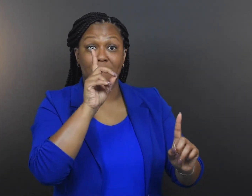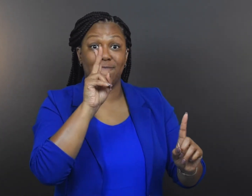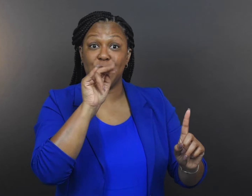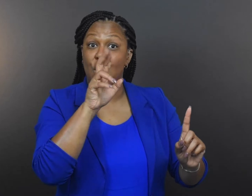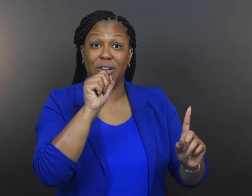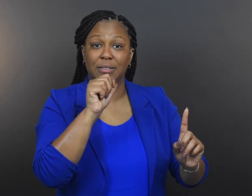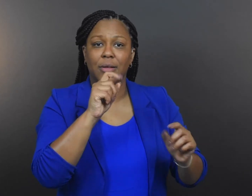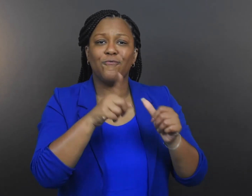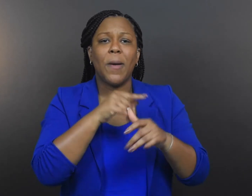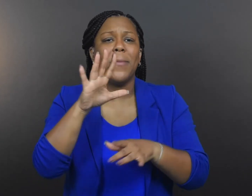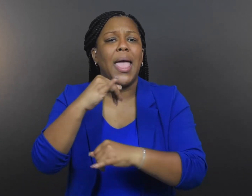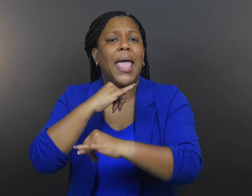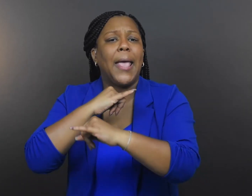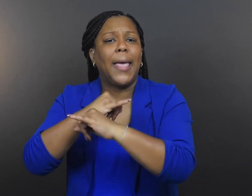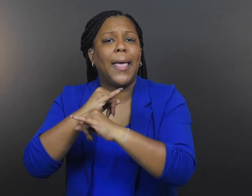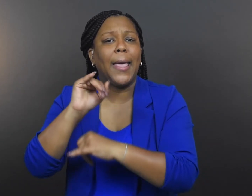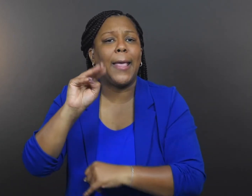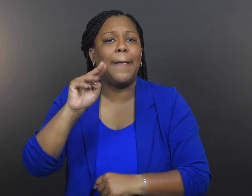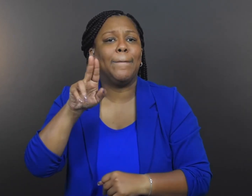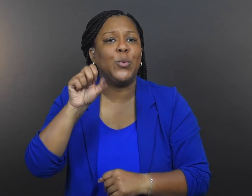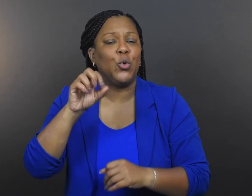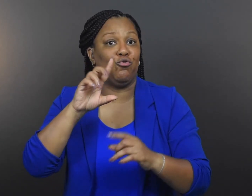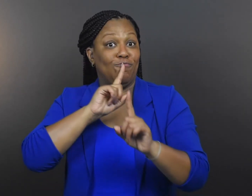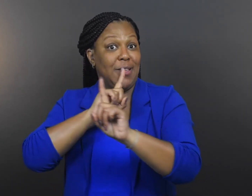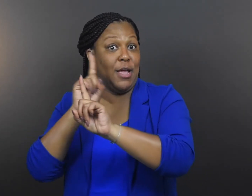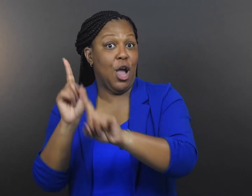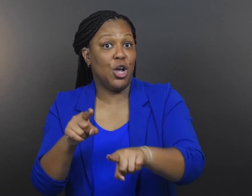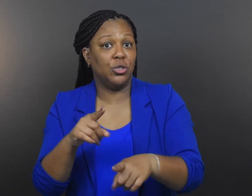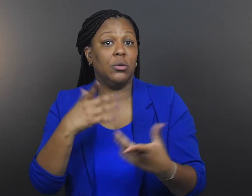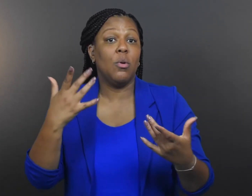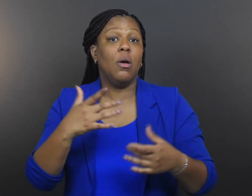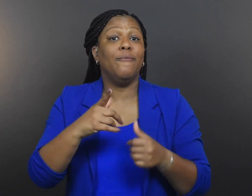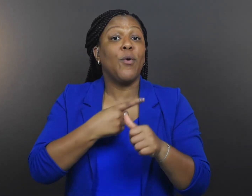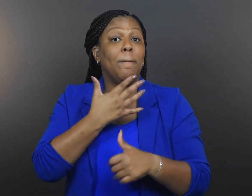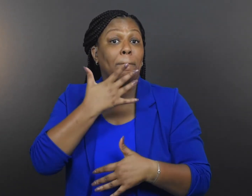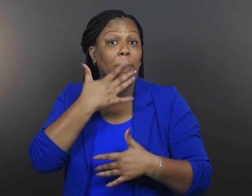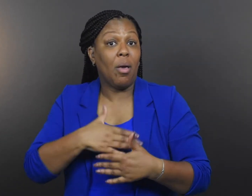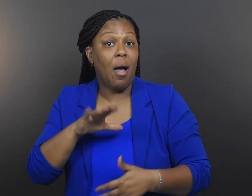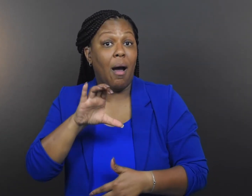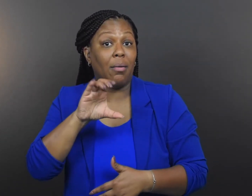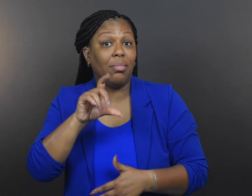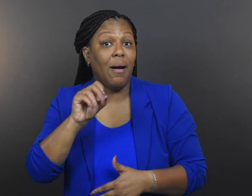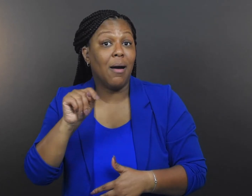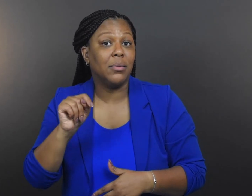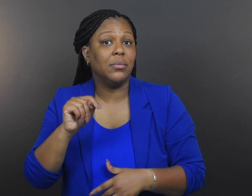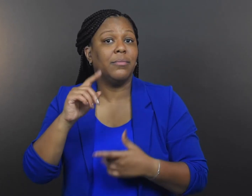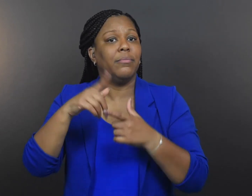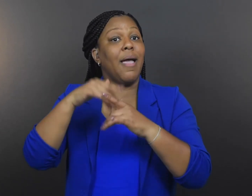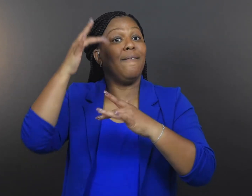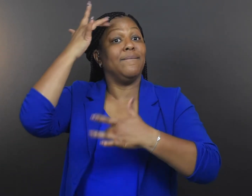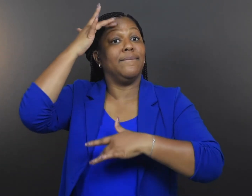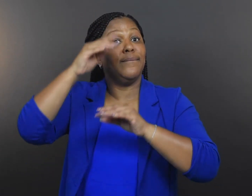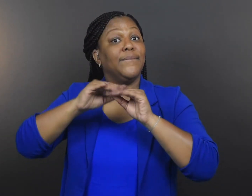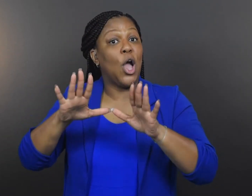Some damage might also come not directly from the virus but from immune reactions